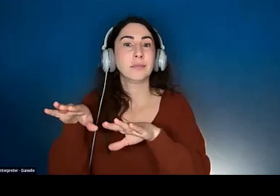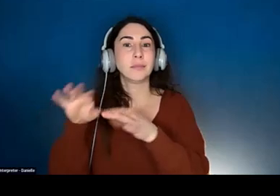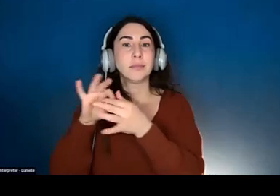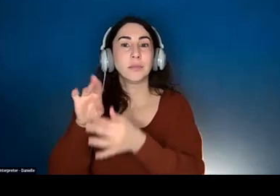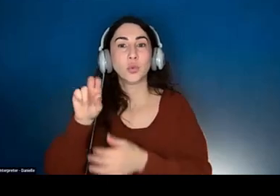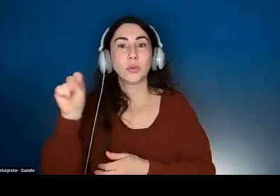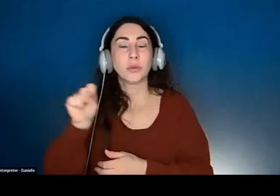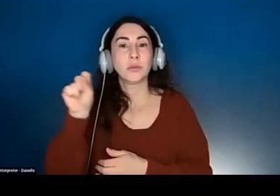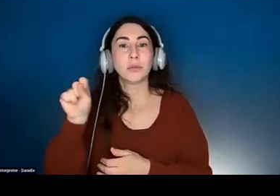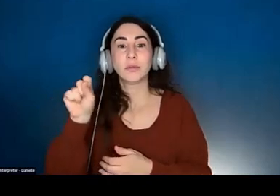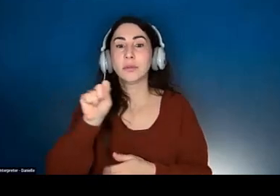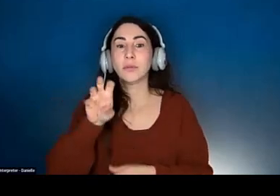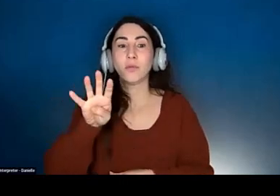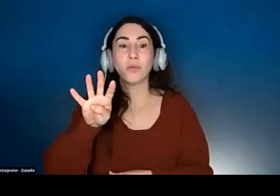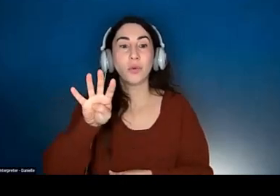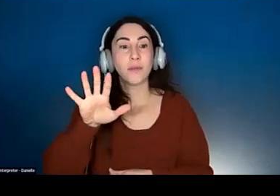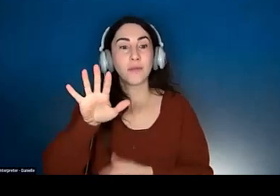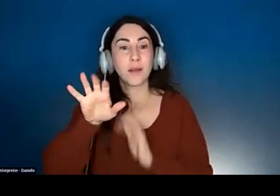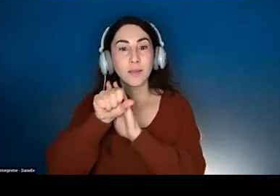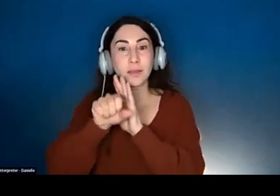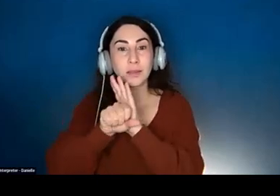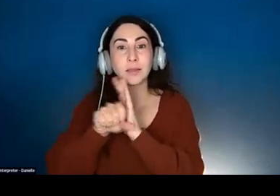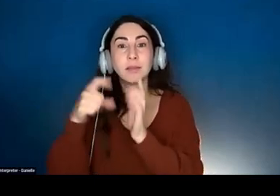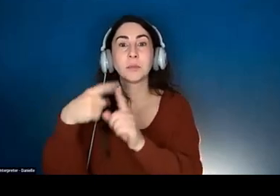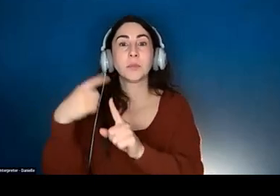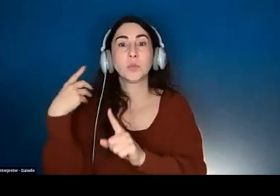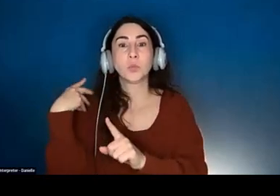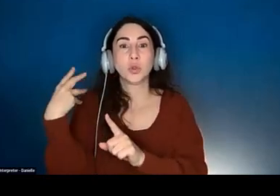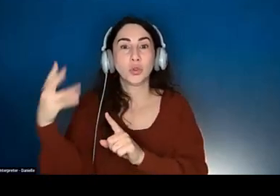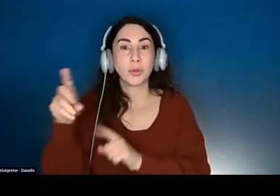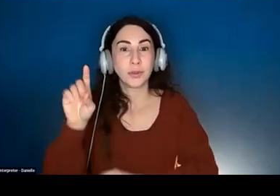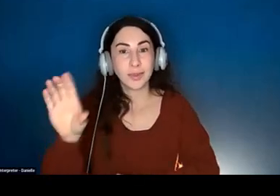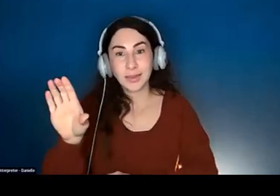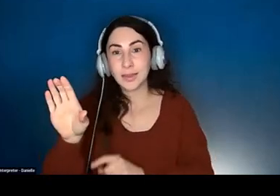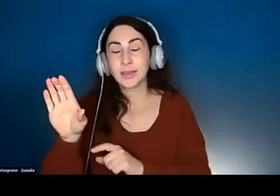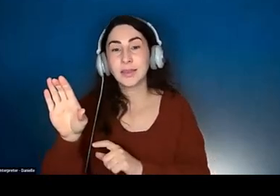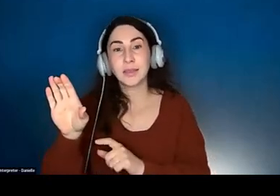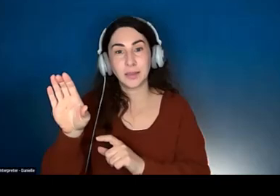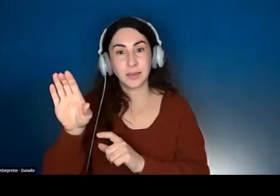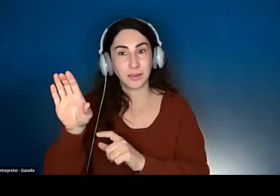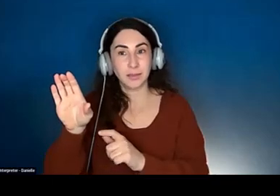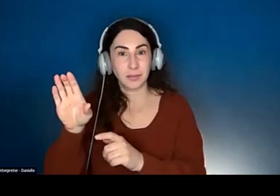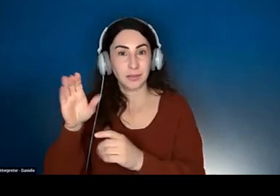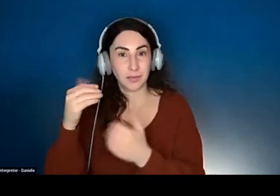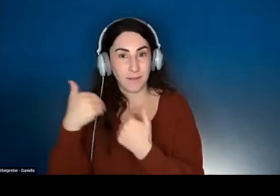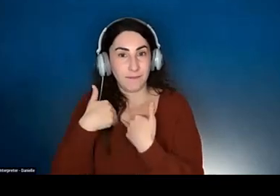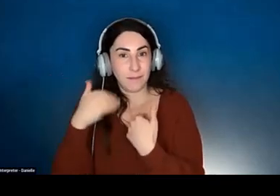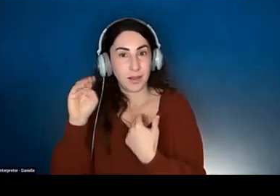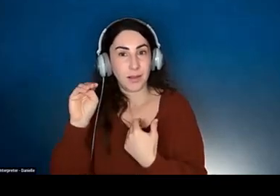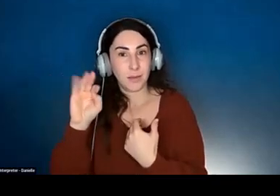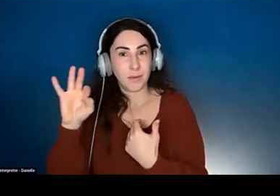and Washington, D.C. have operated MFP programs. Puerto Rico and American Samoa